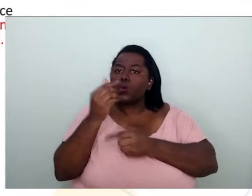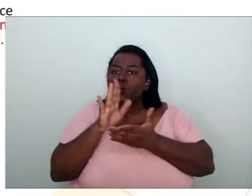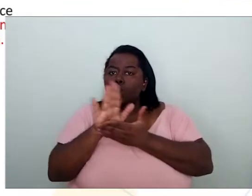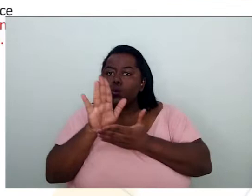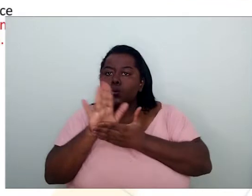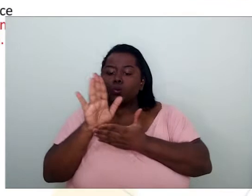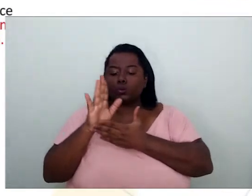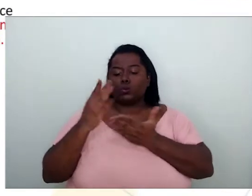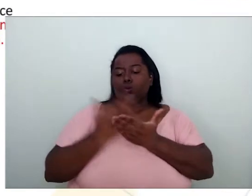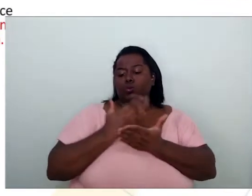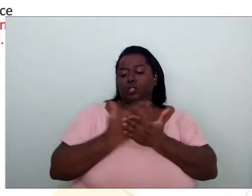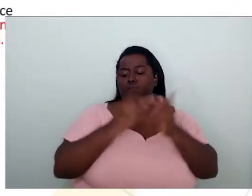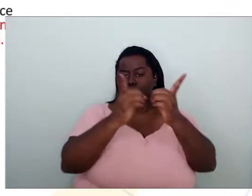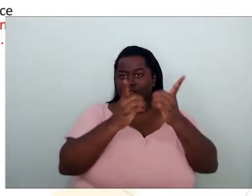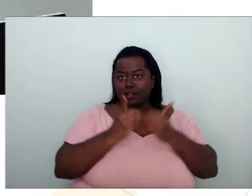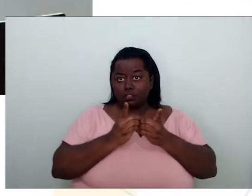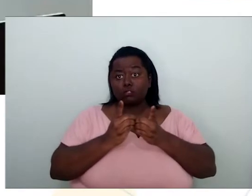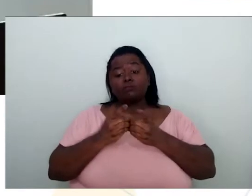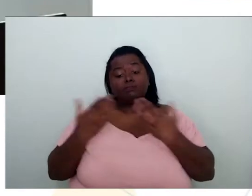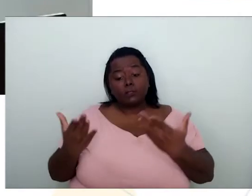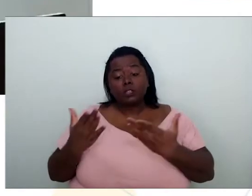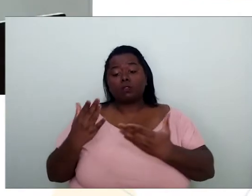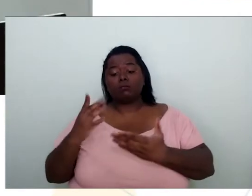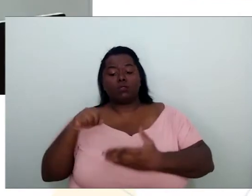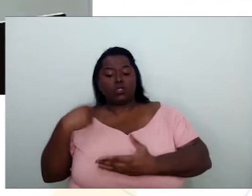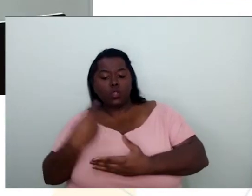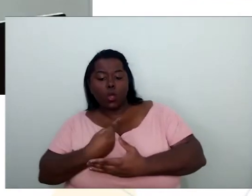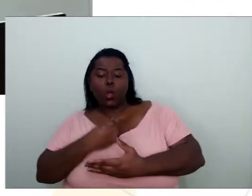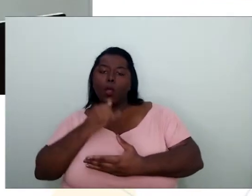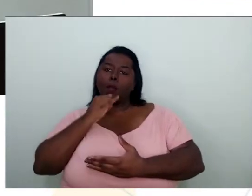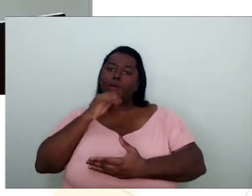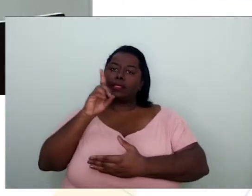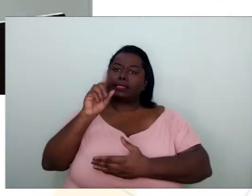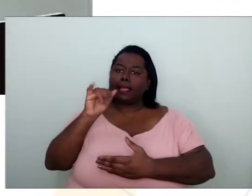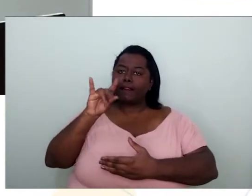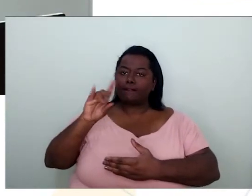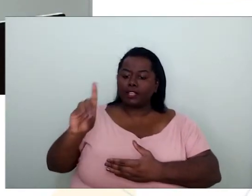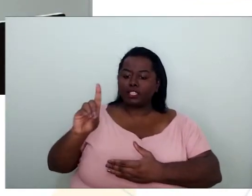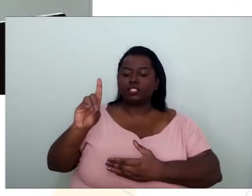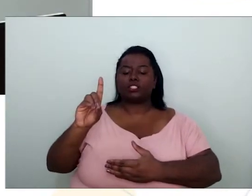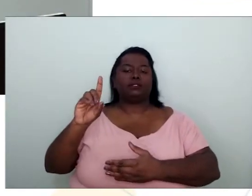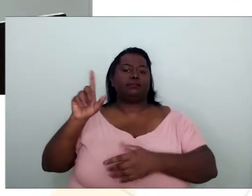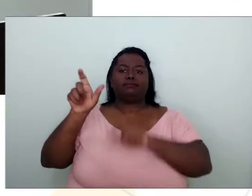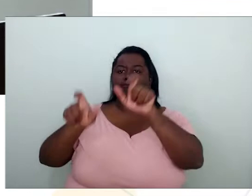commercially published textbooks so we are I mean David Wiley and a few people